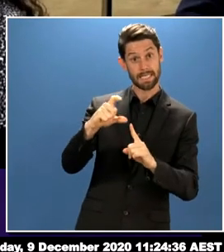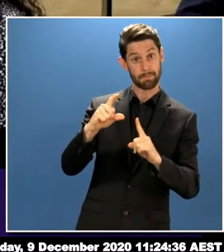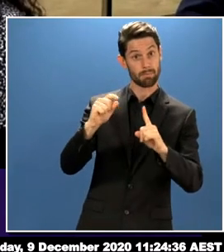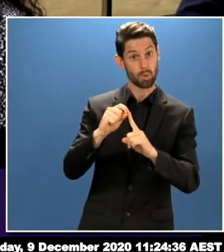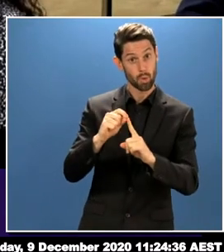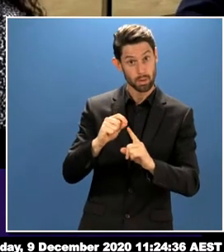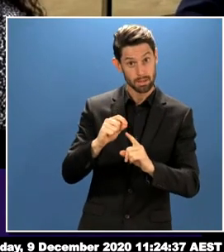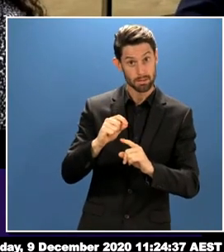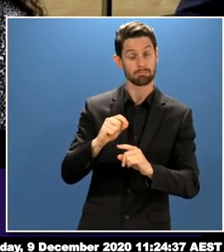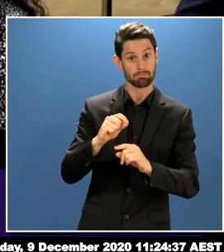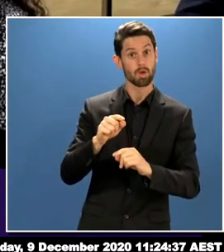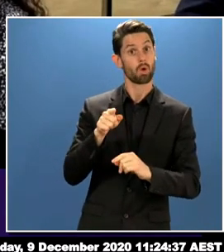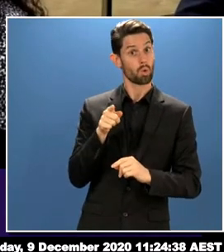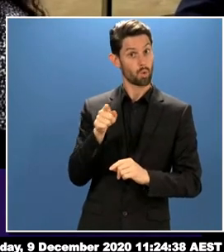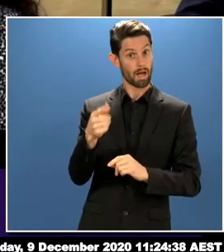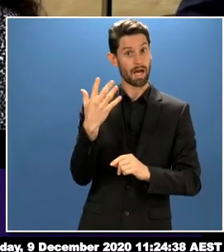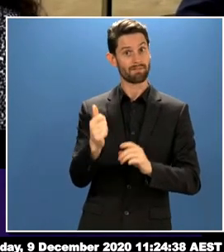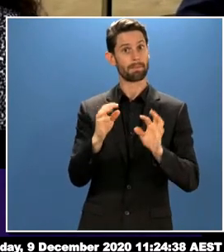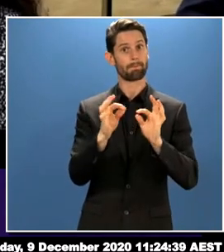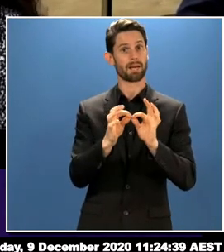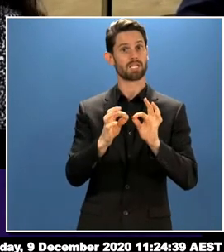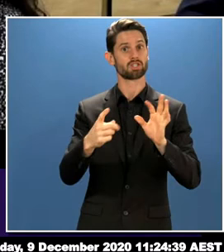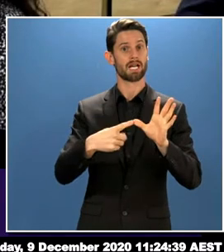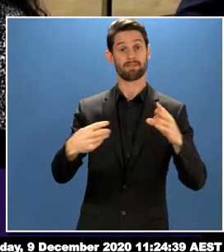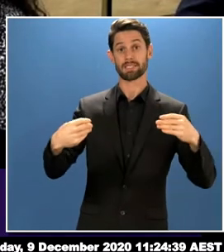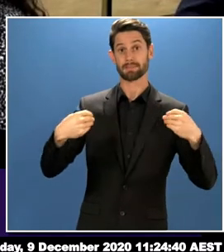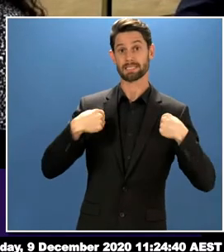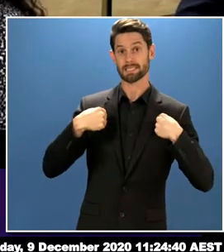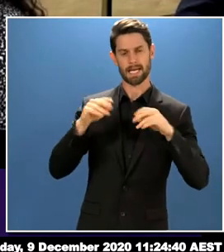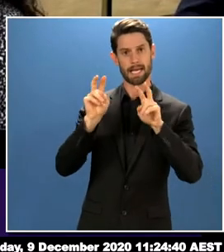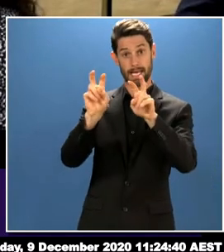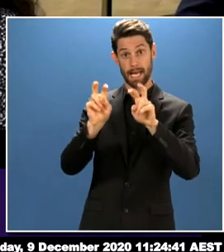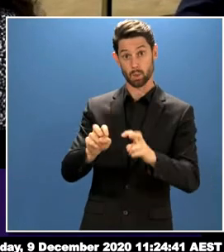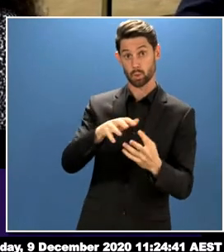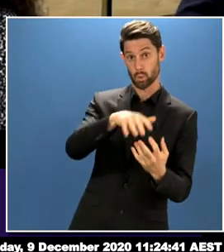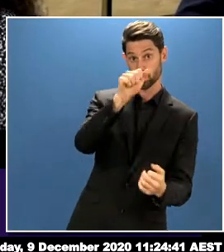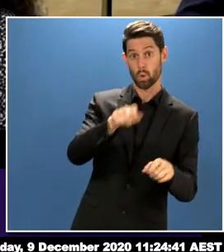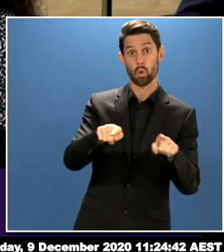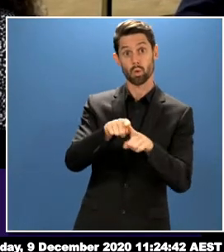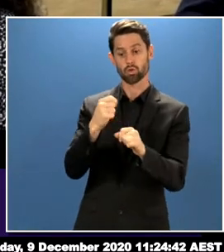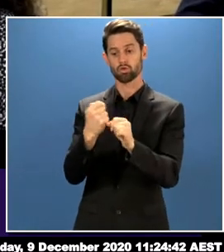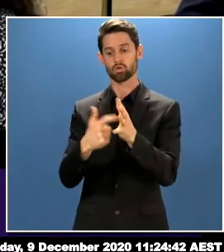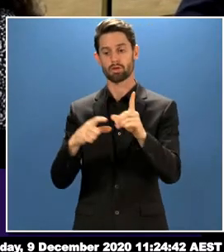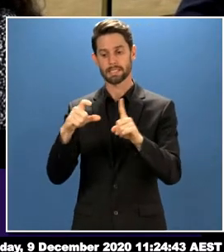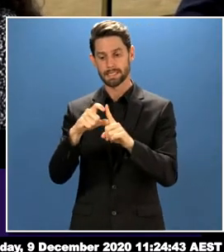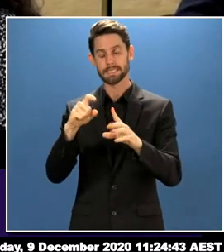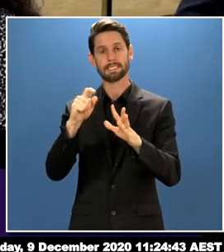You have a Bachelor of Business (Accountancy) and a Graduate Diploma in Taxation?